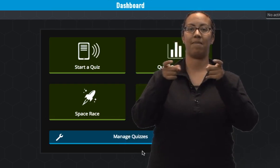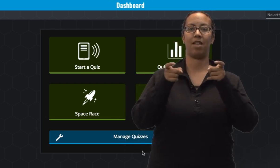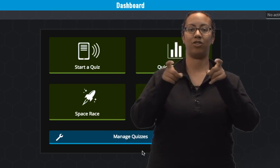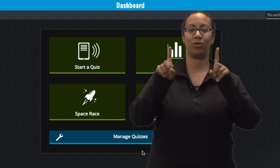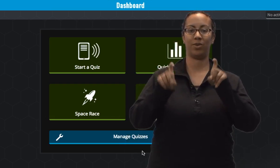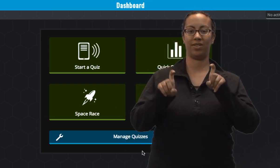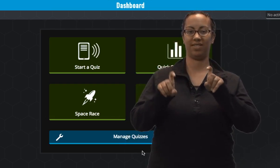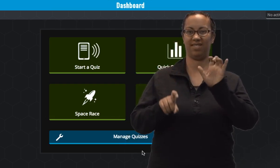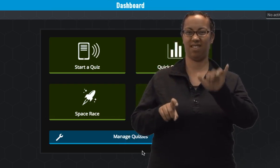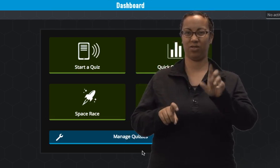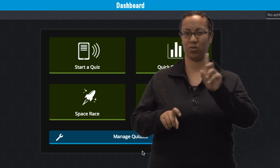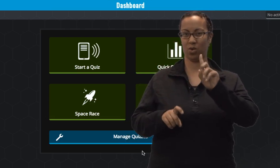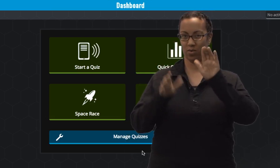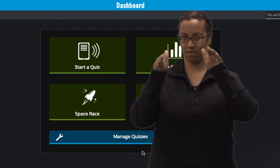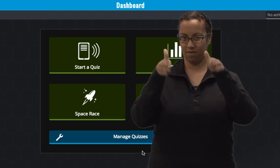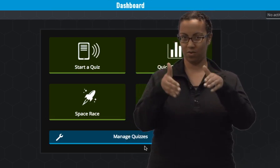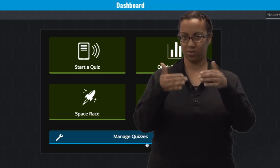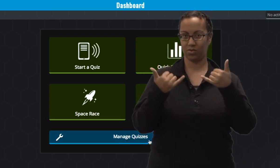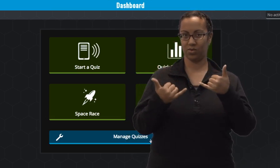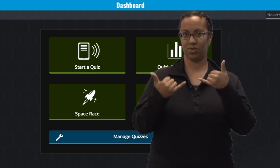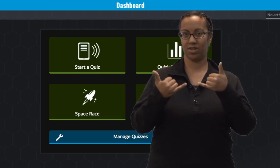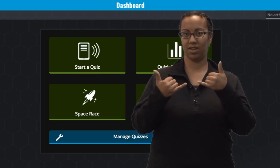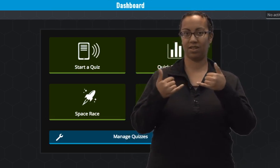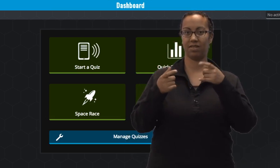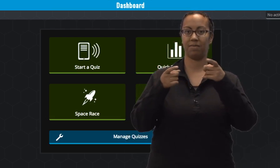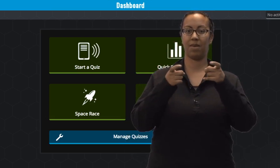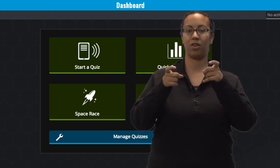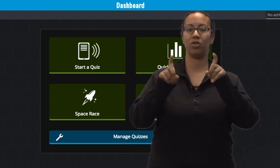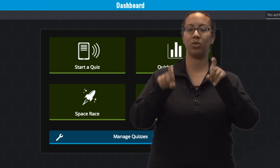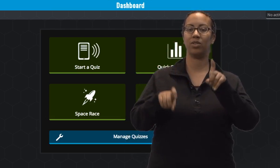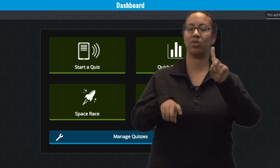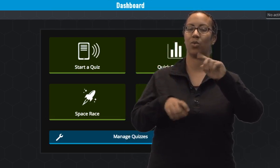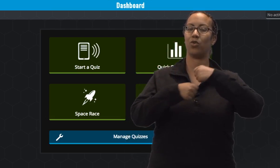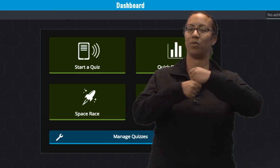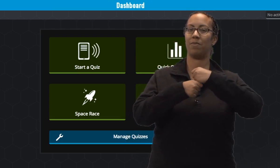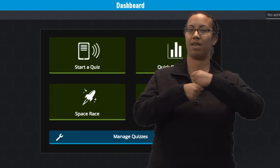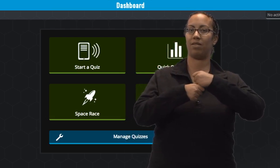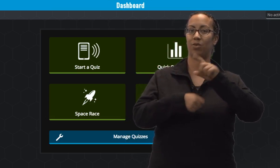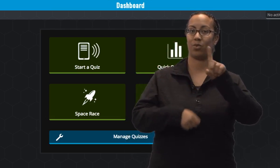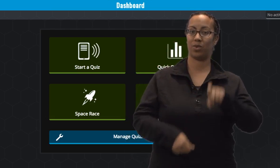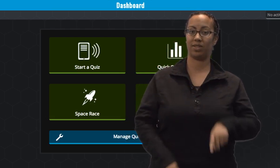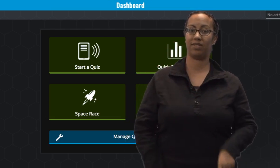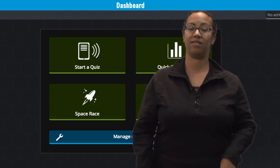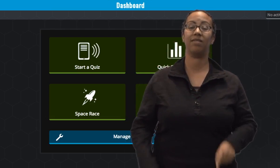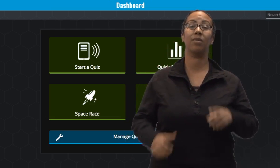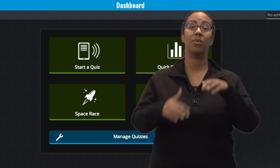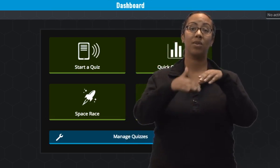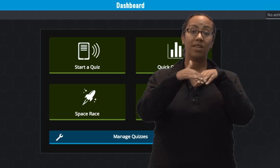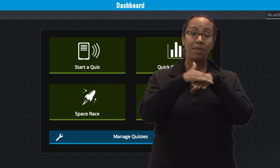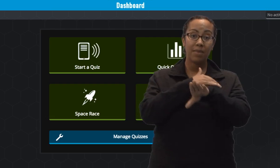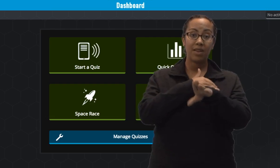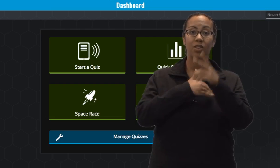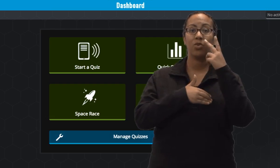Last, is manage quizzes, and that's where we're going to focus today. Manage quizzes is where you create your quiz.